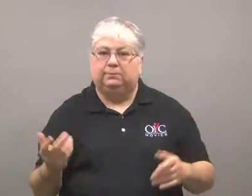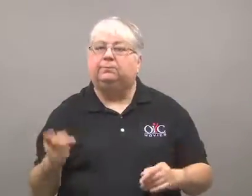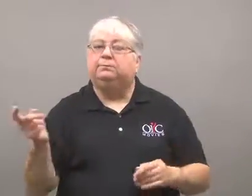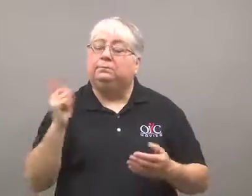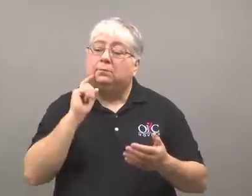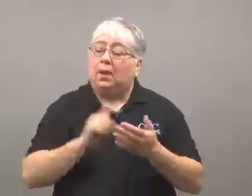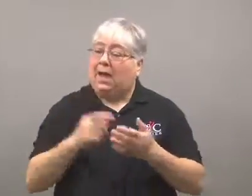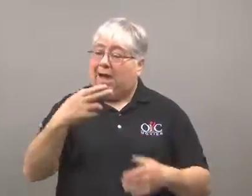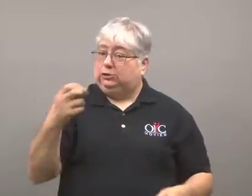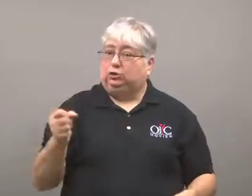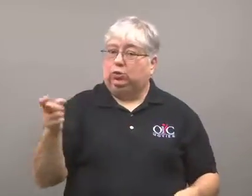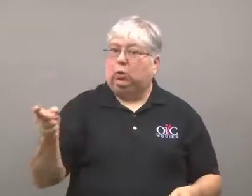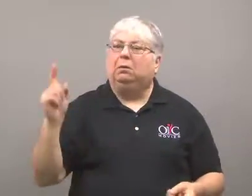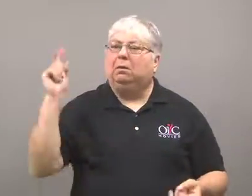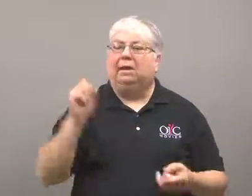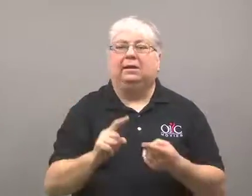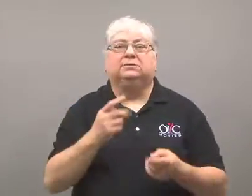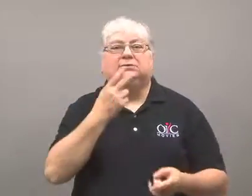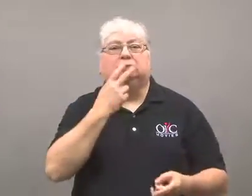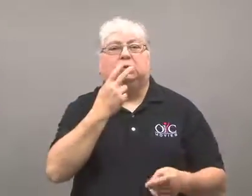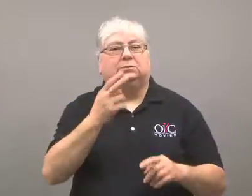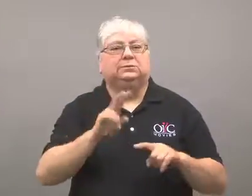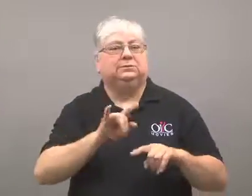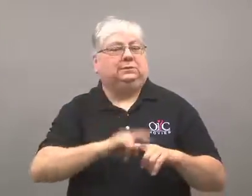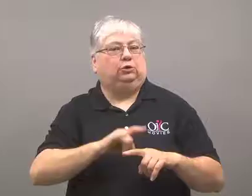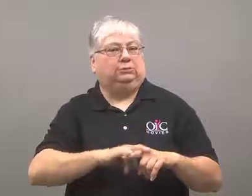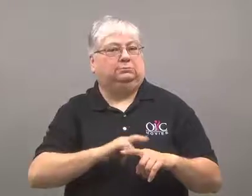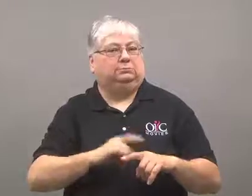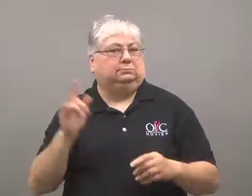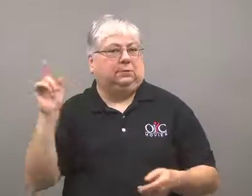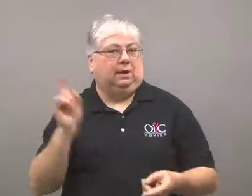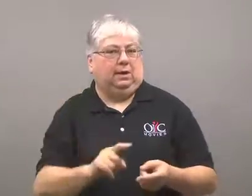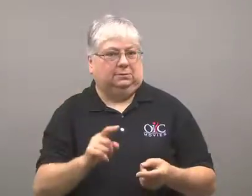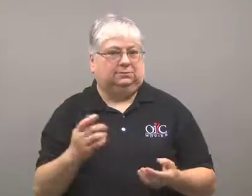High schoolers reported reduced use of cigarettes.